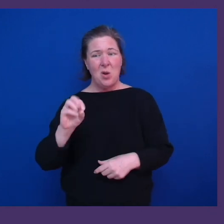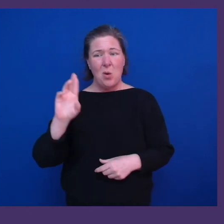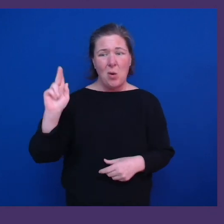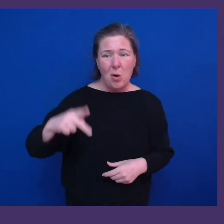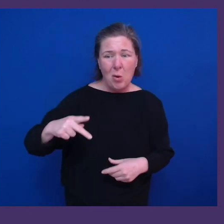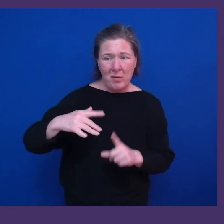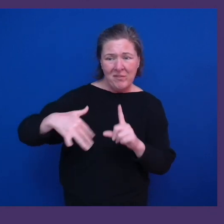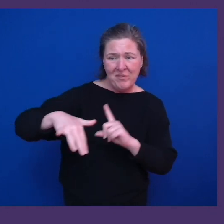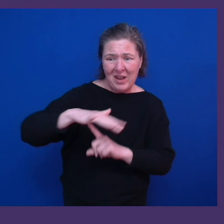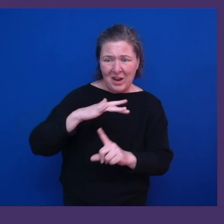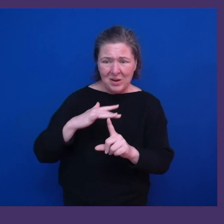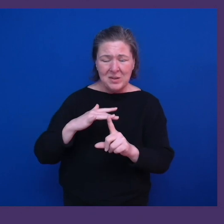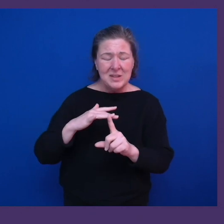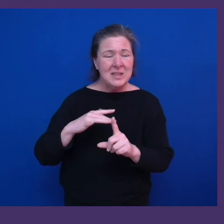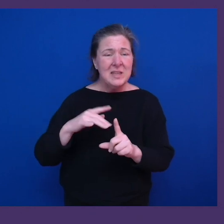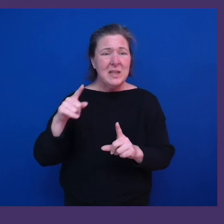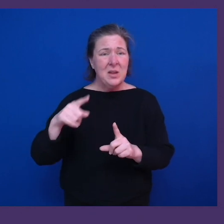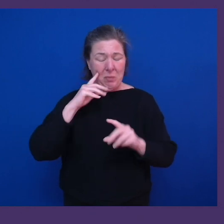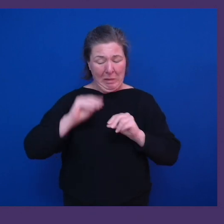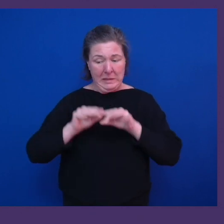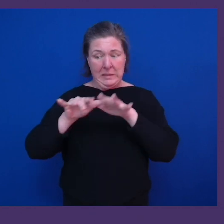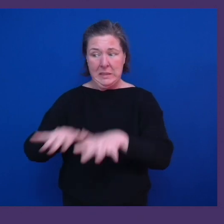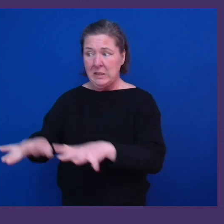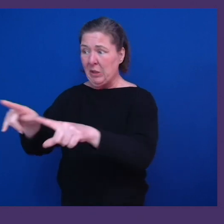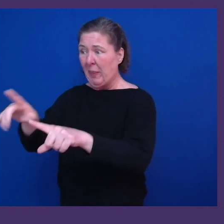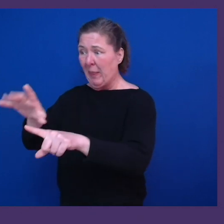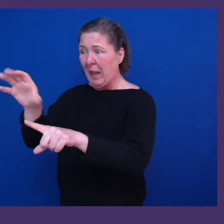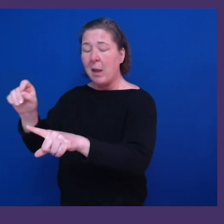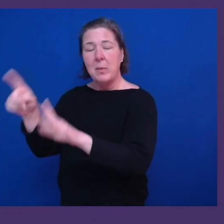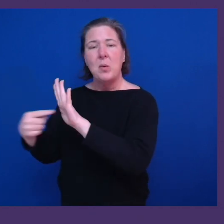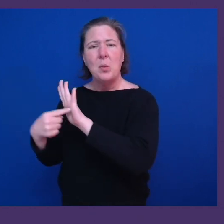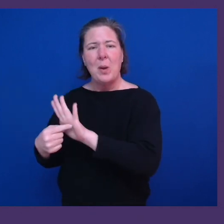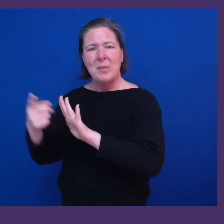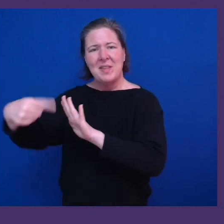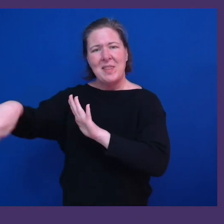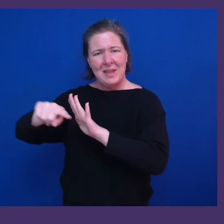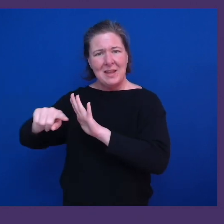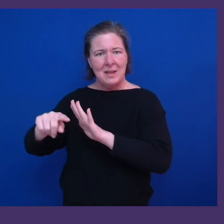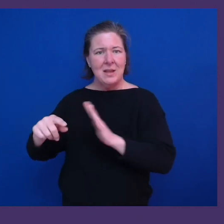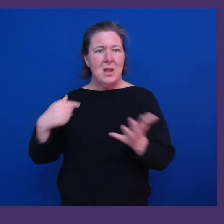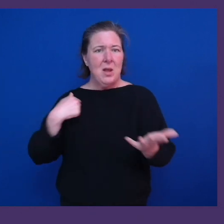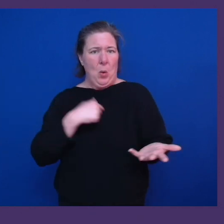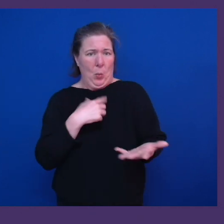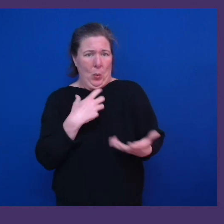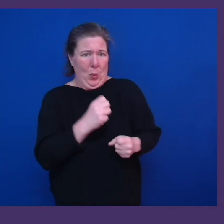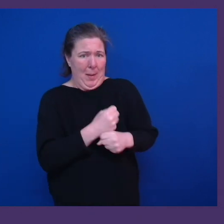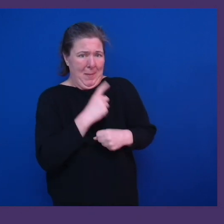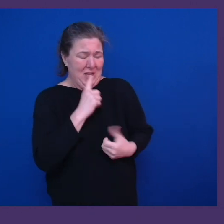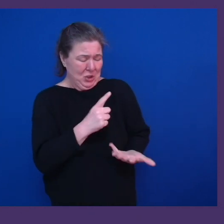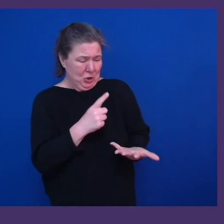that represents the company. And so, at AvePoint, we want to make sure that, you know, even though we're providing this tool,